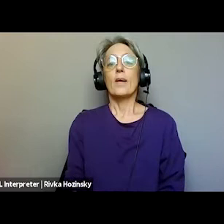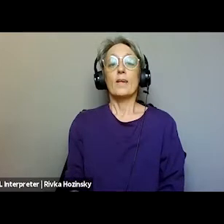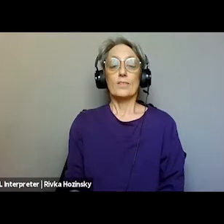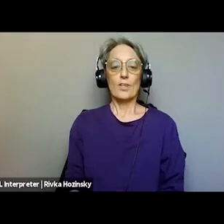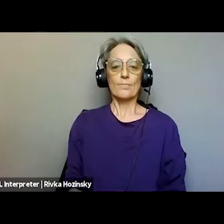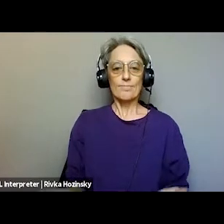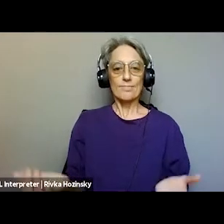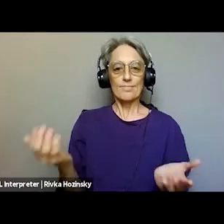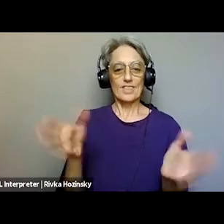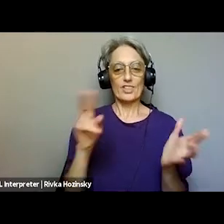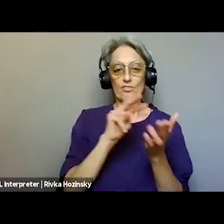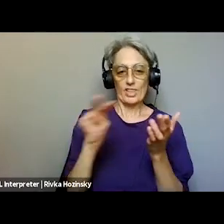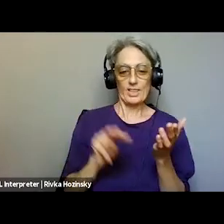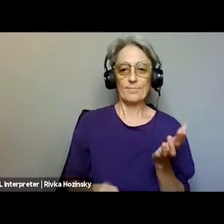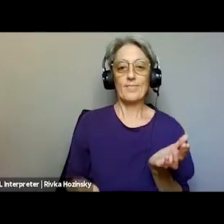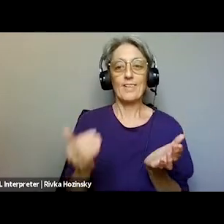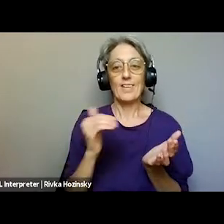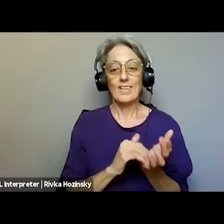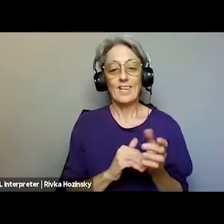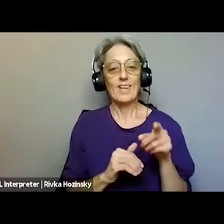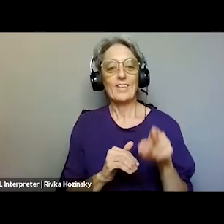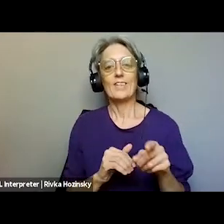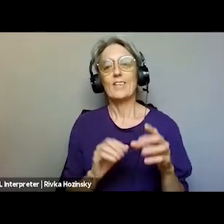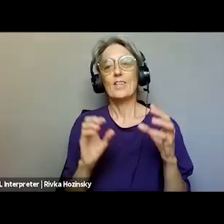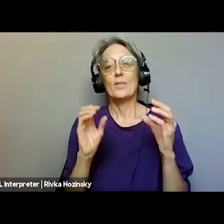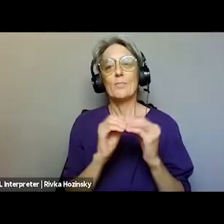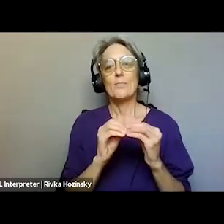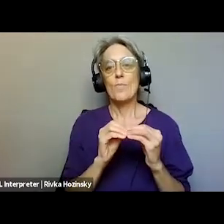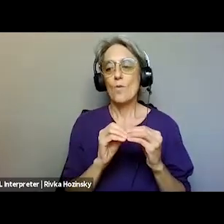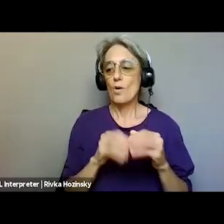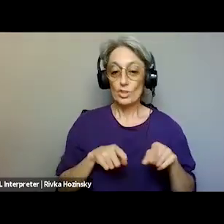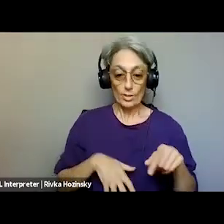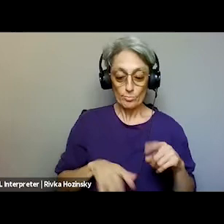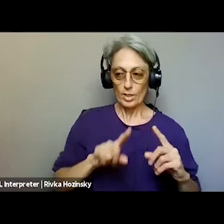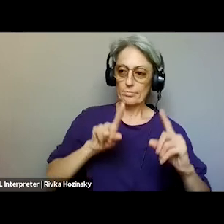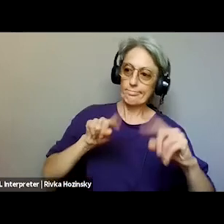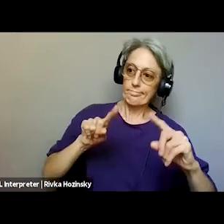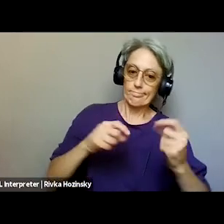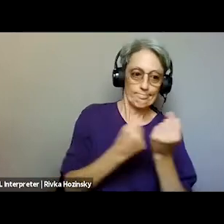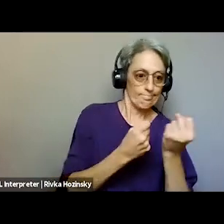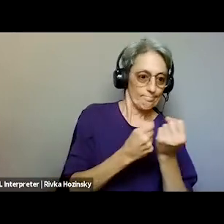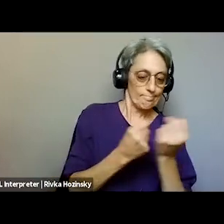perhaps more intensive supports during pregnancy and a lack thereof after the baby's born.